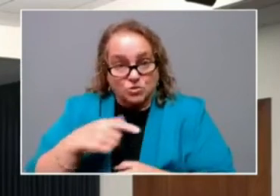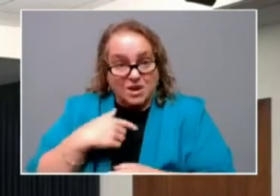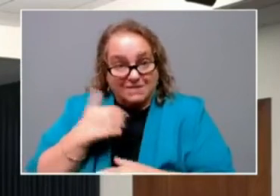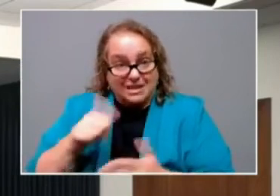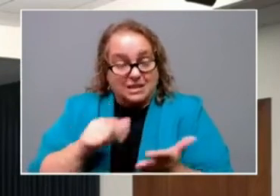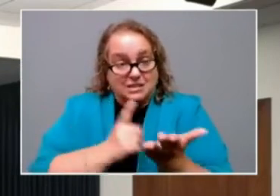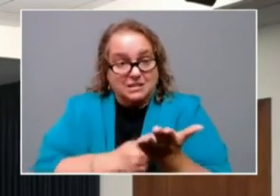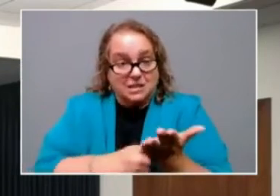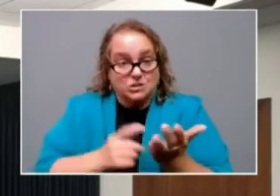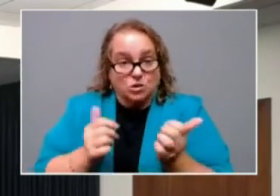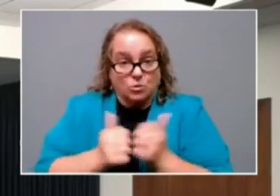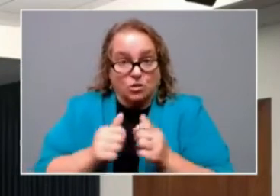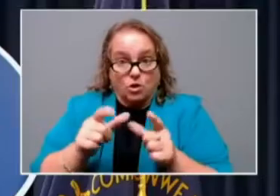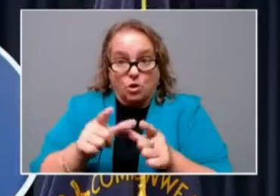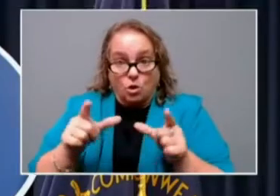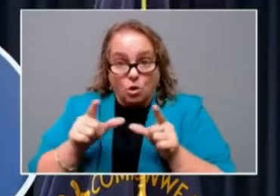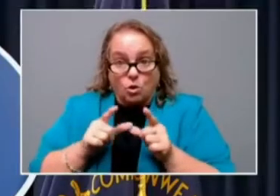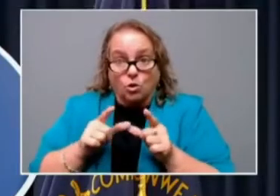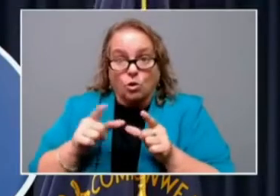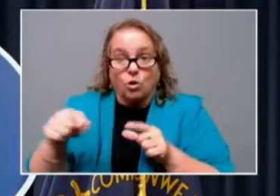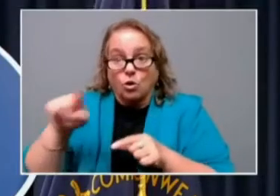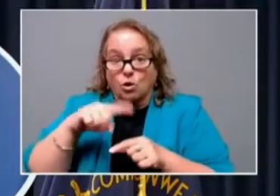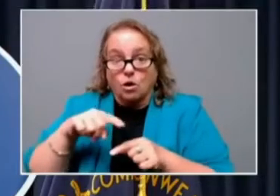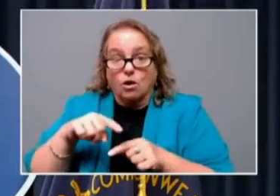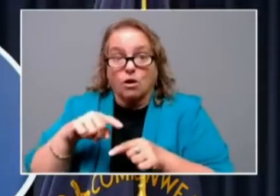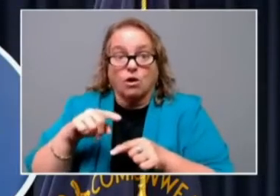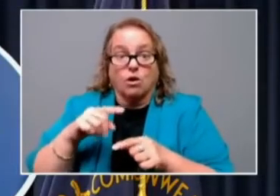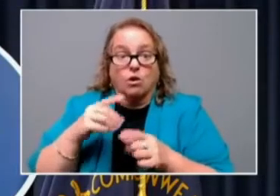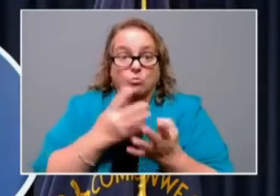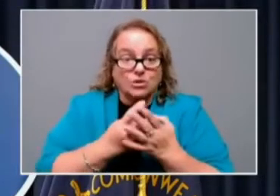municipalities whether it's encouraging having a vaccine mandate for